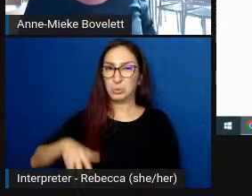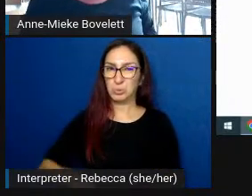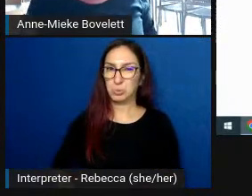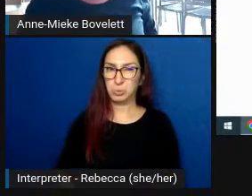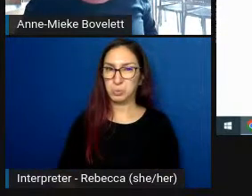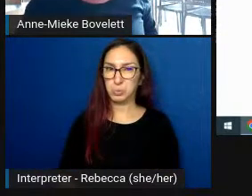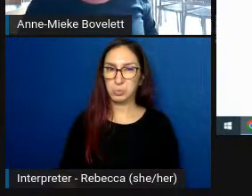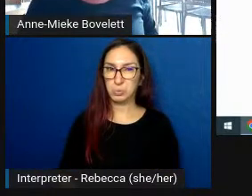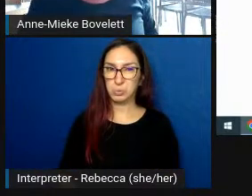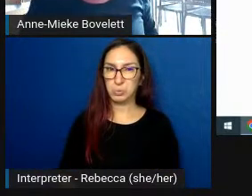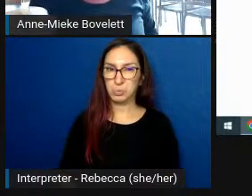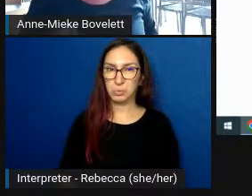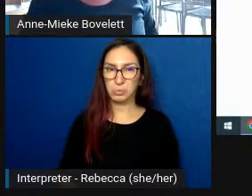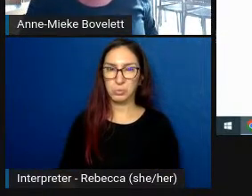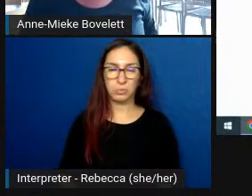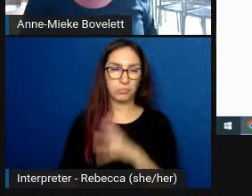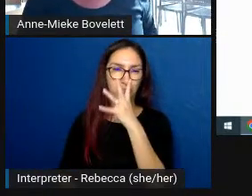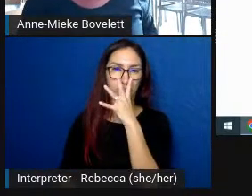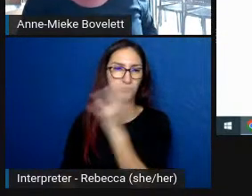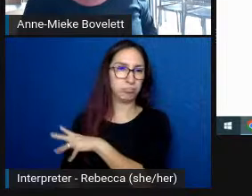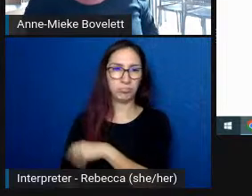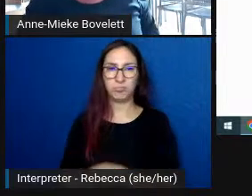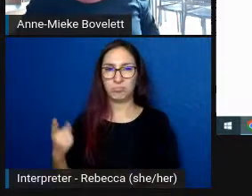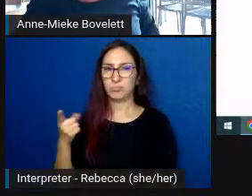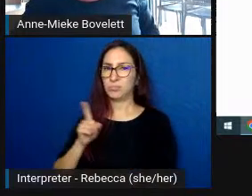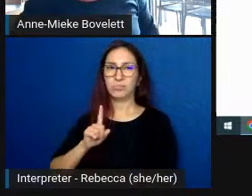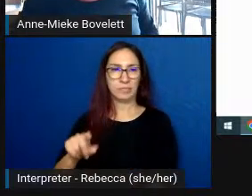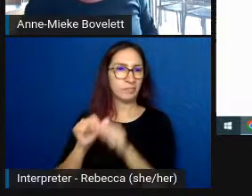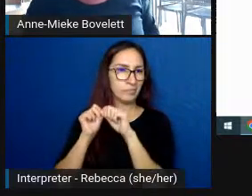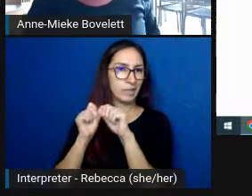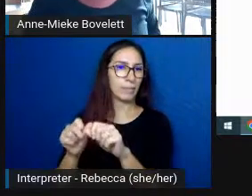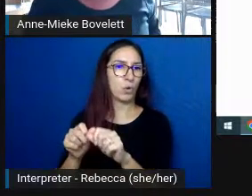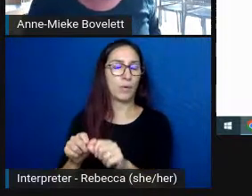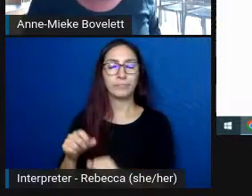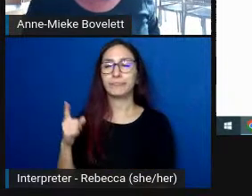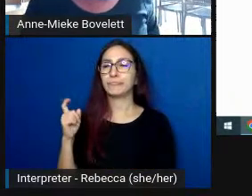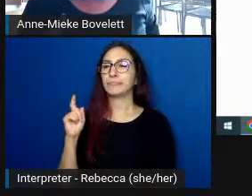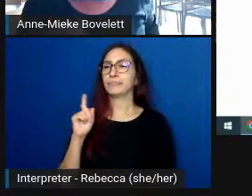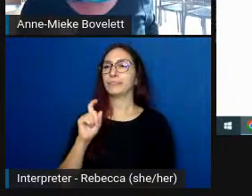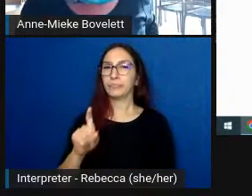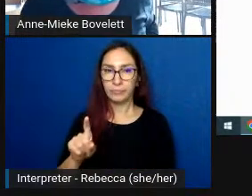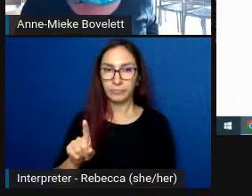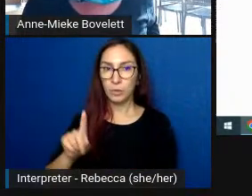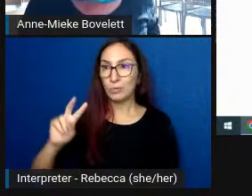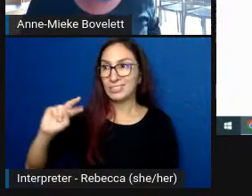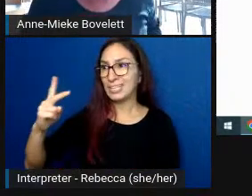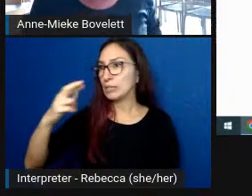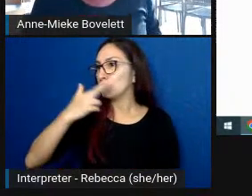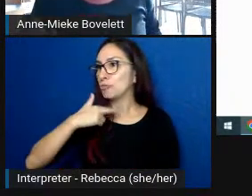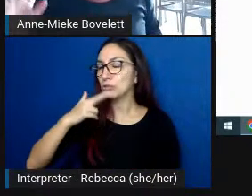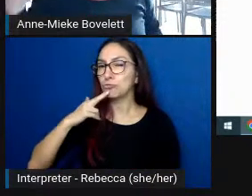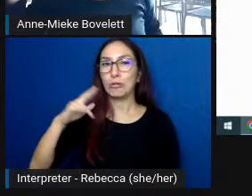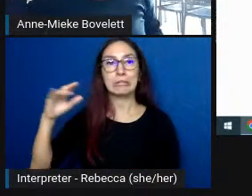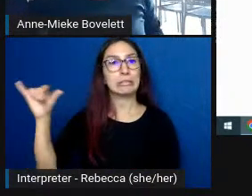restaurants and they are all selling the same dishes, and restaurant number one does not really smell that good, you are going to walk by.